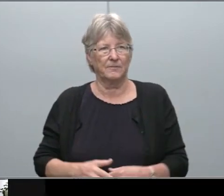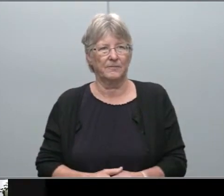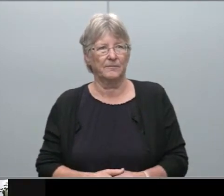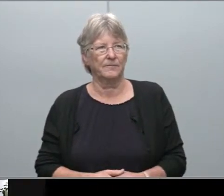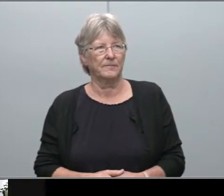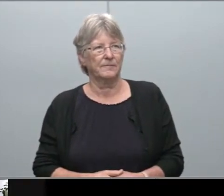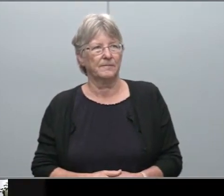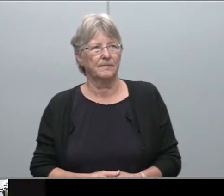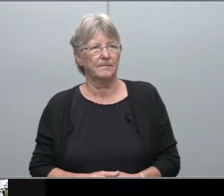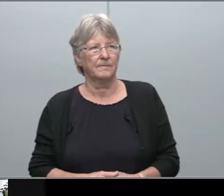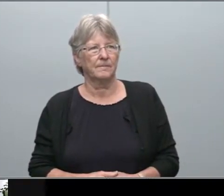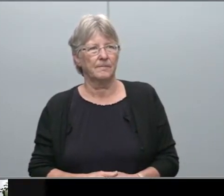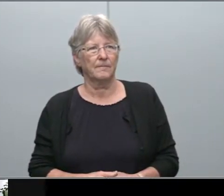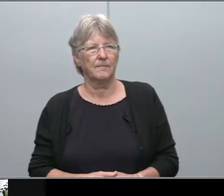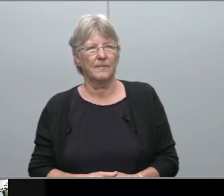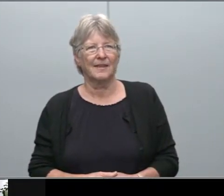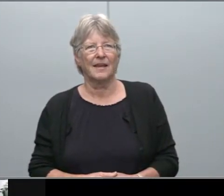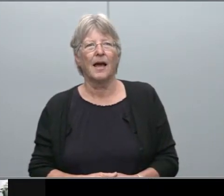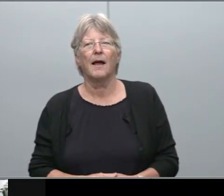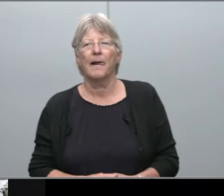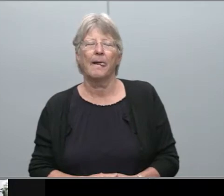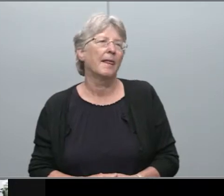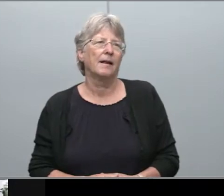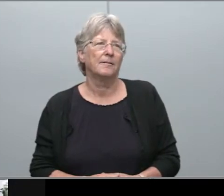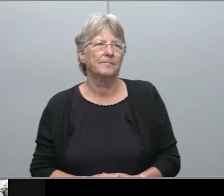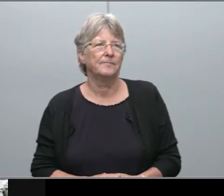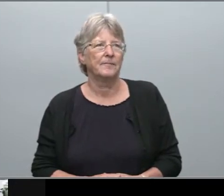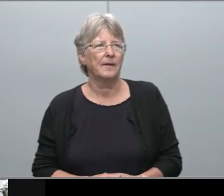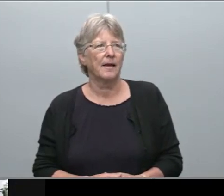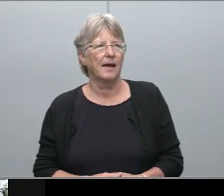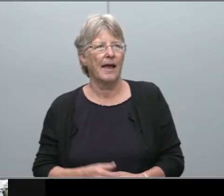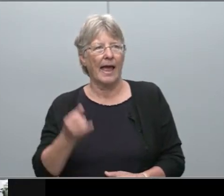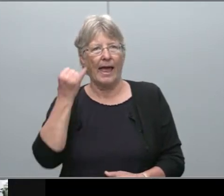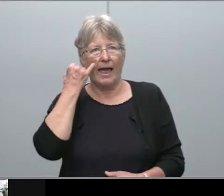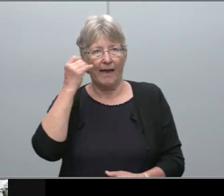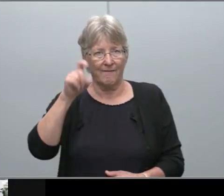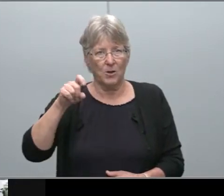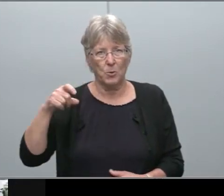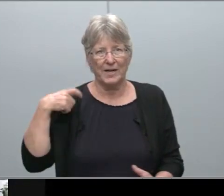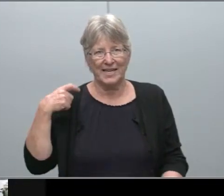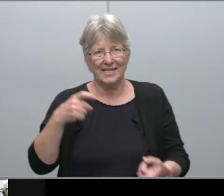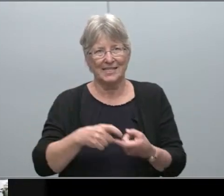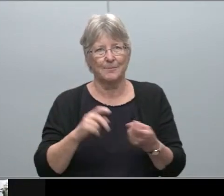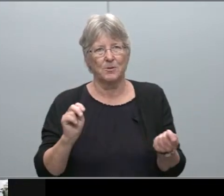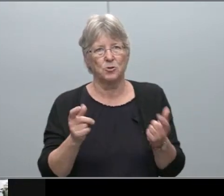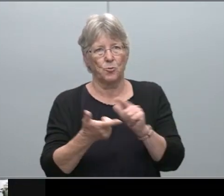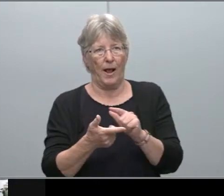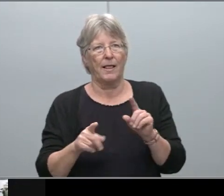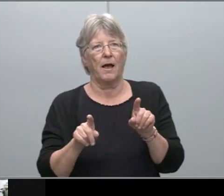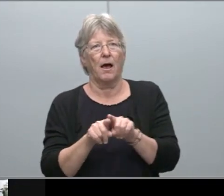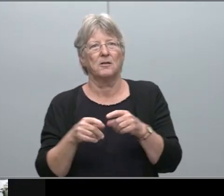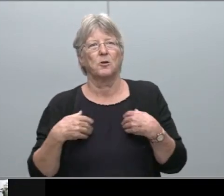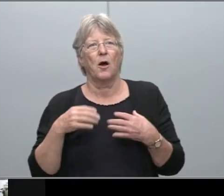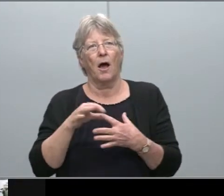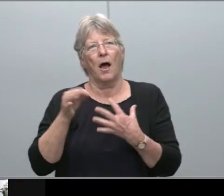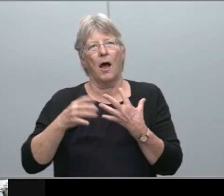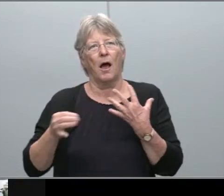We're looking at numbers against safety protocols. So we will have more information very soon